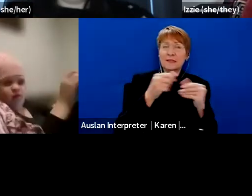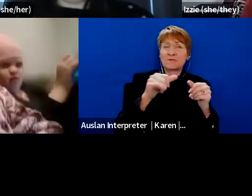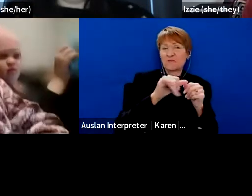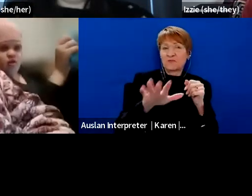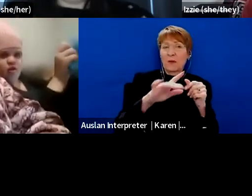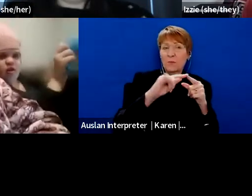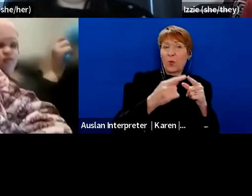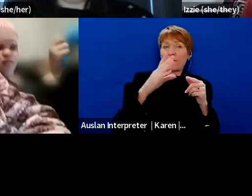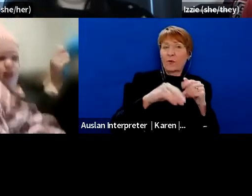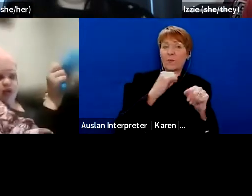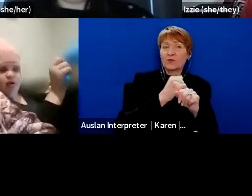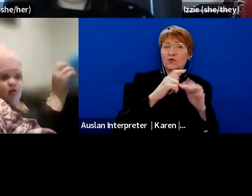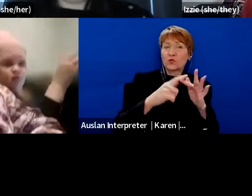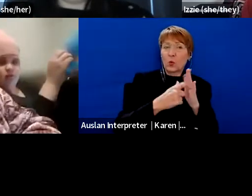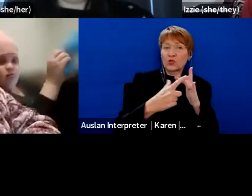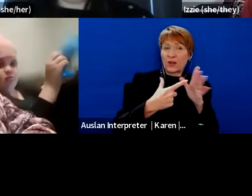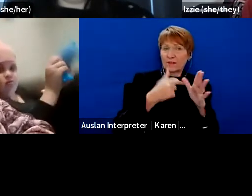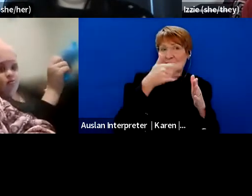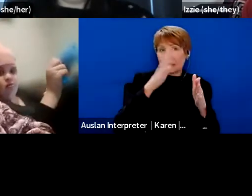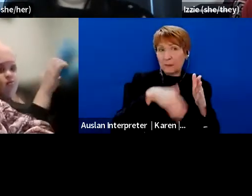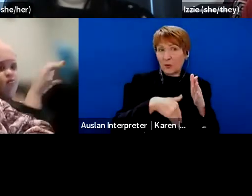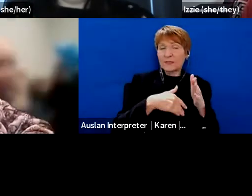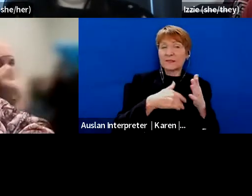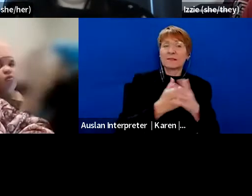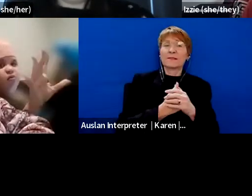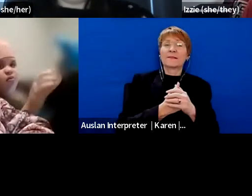experience and will be sharing those with you.